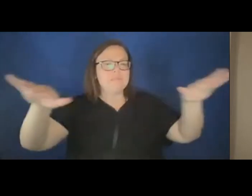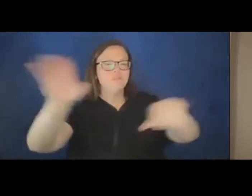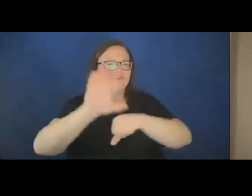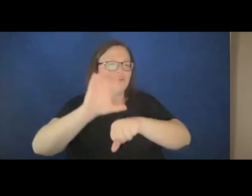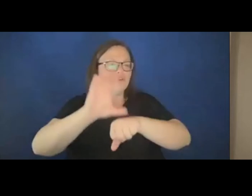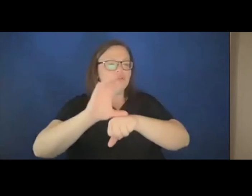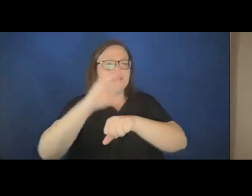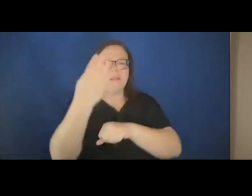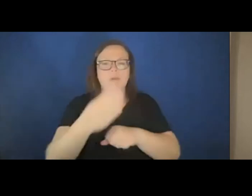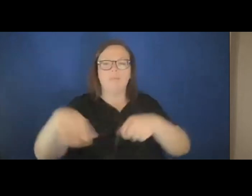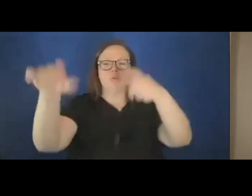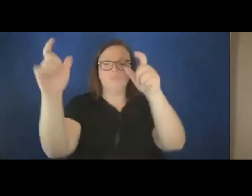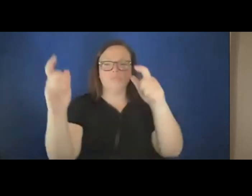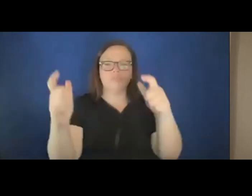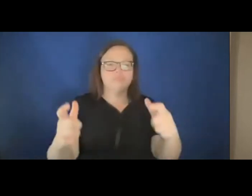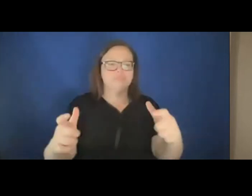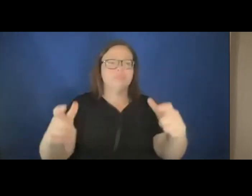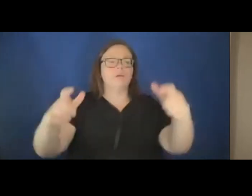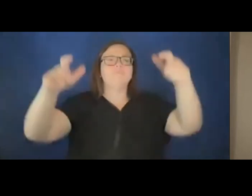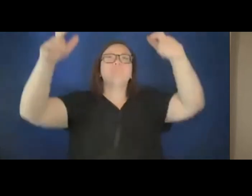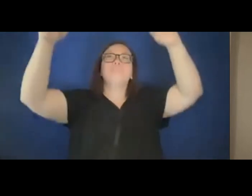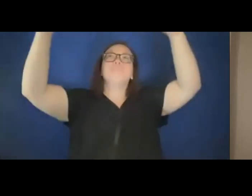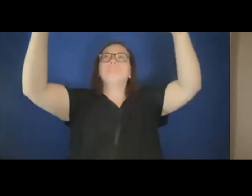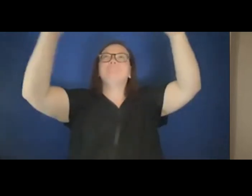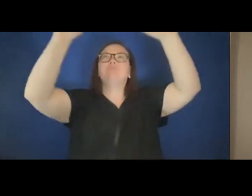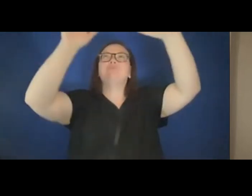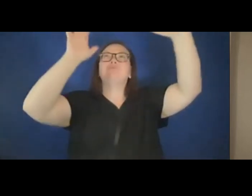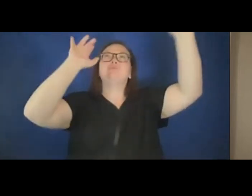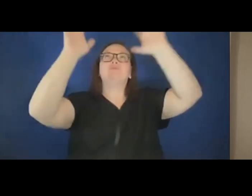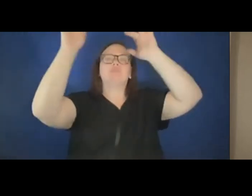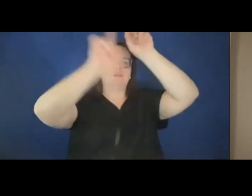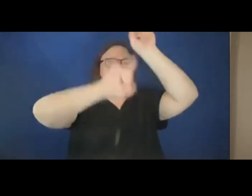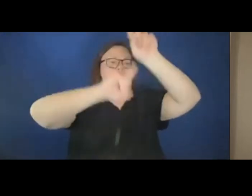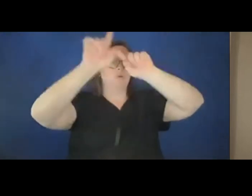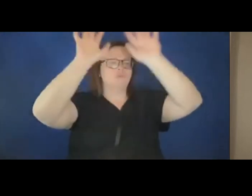planted with stars above our heads lemonade and war news competed for our attention